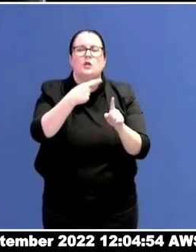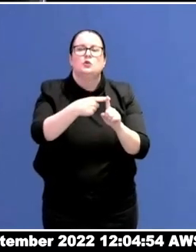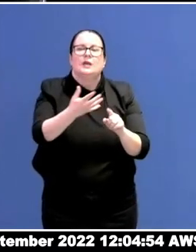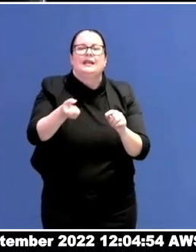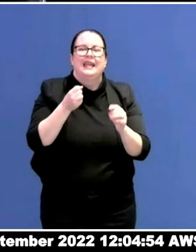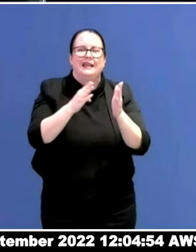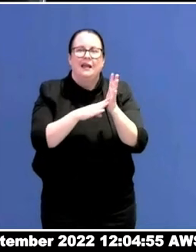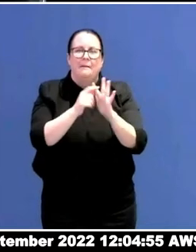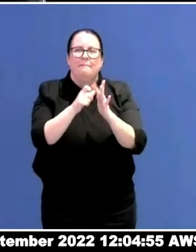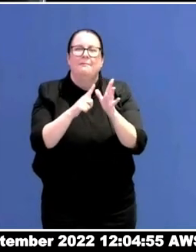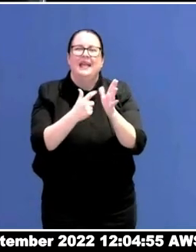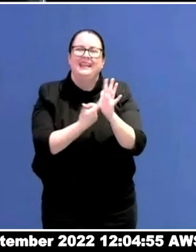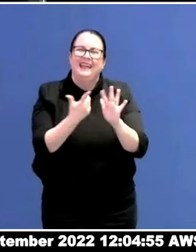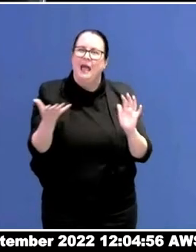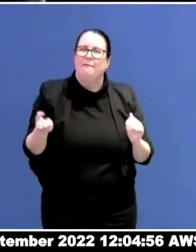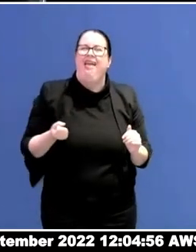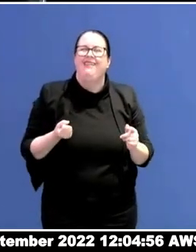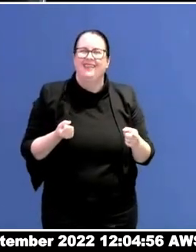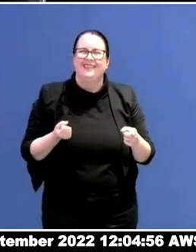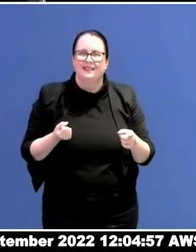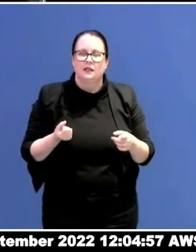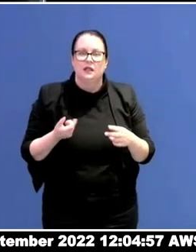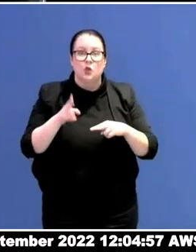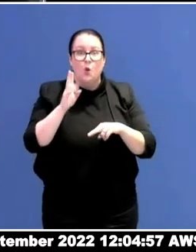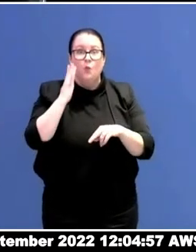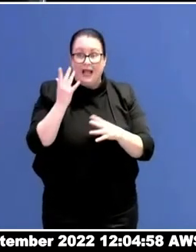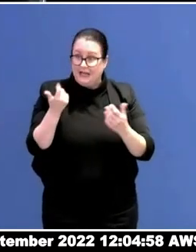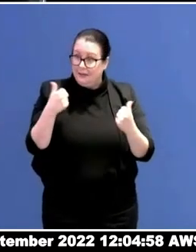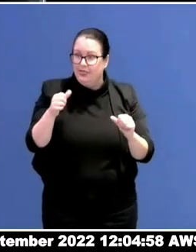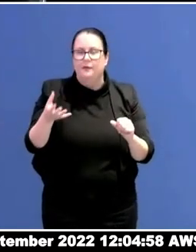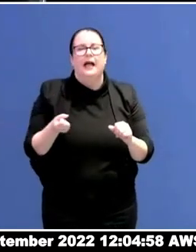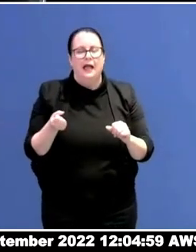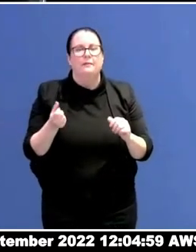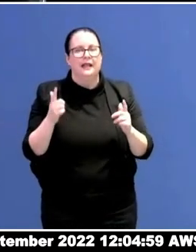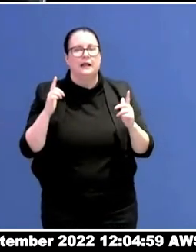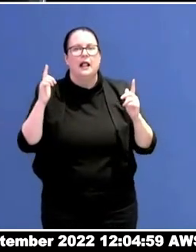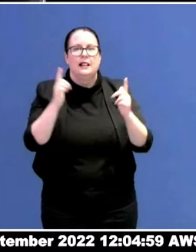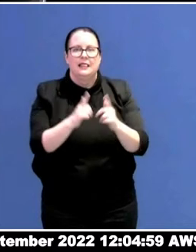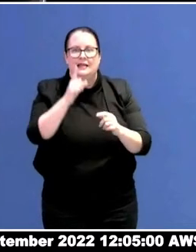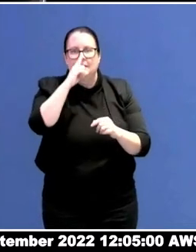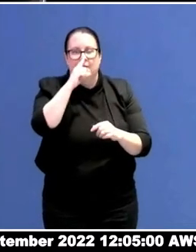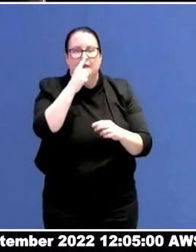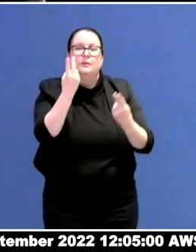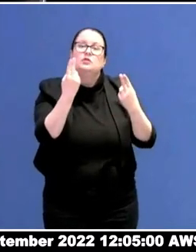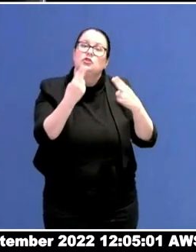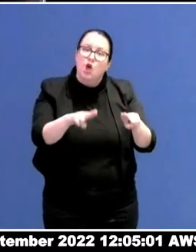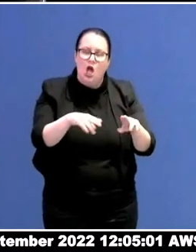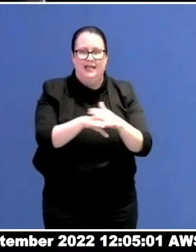That is a massive challenge and that will actually lead to less people dying in the prison system. That needs to be changed.